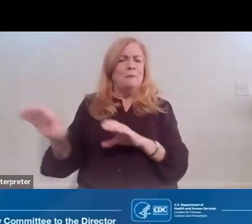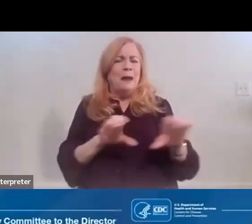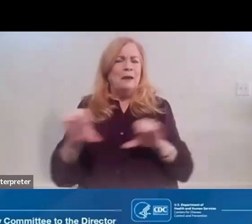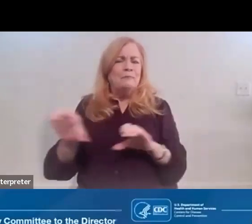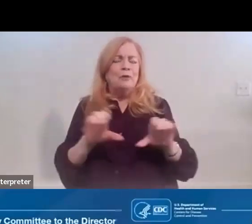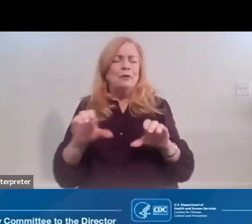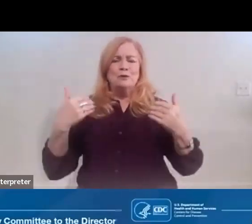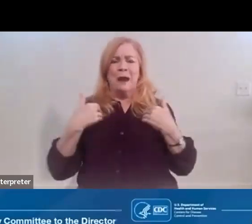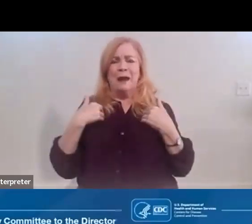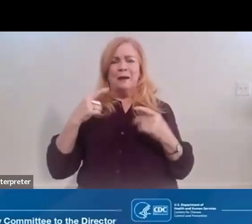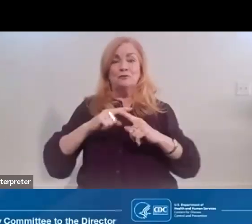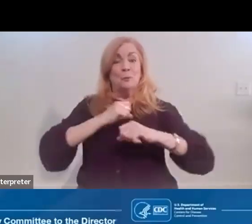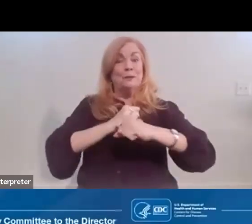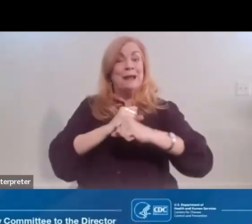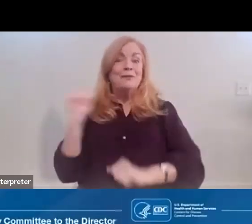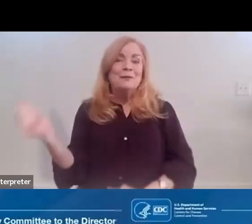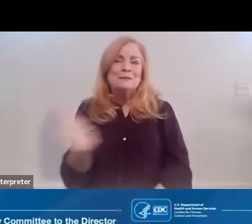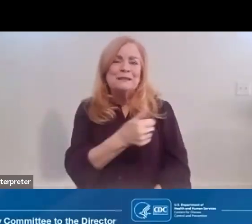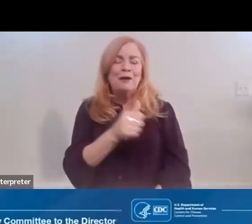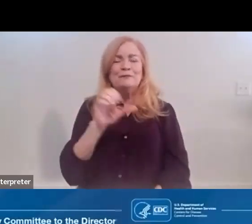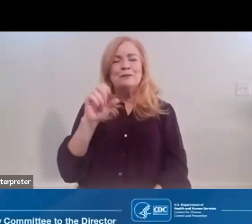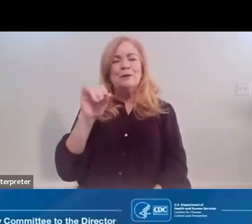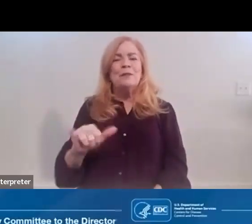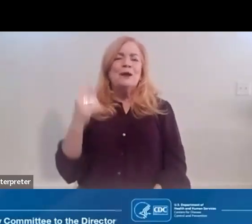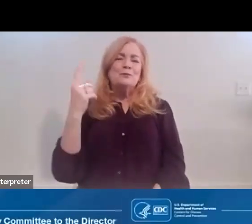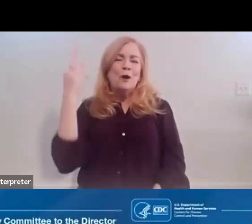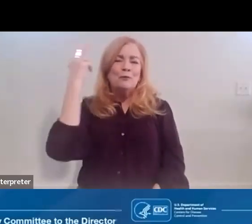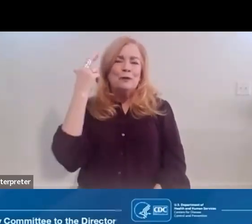And so that's one of the reasons why we have spent at least a third of our effort trying